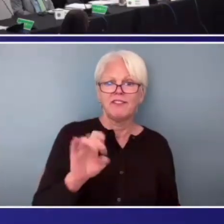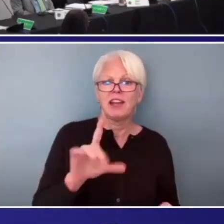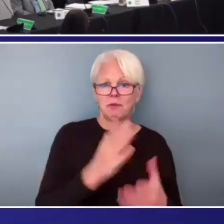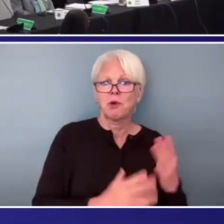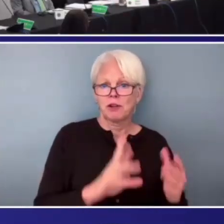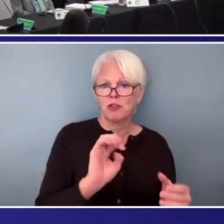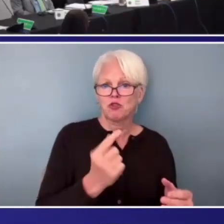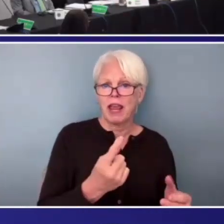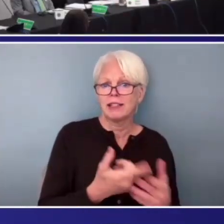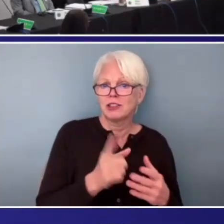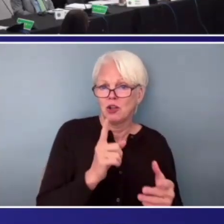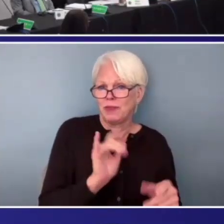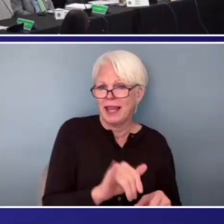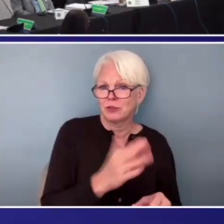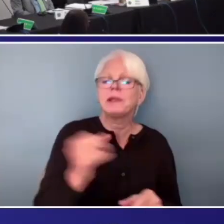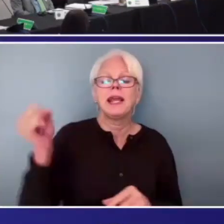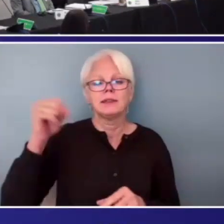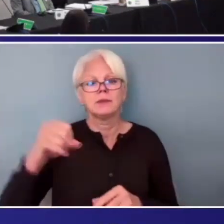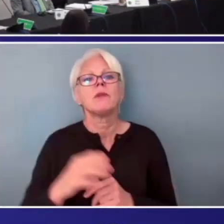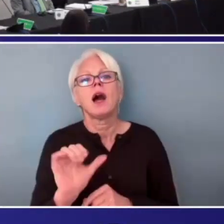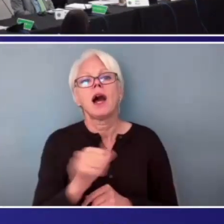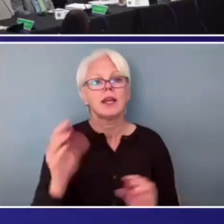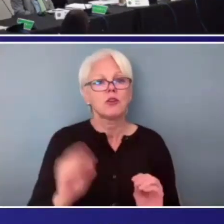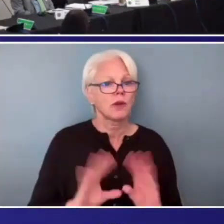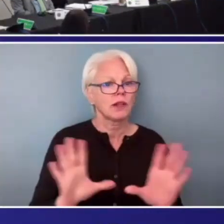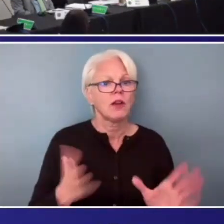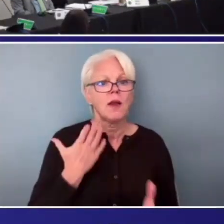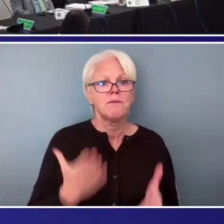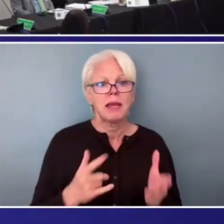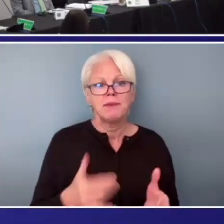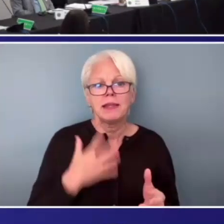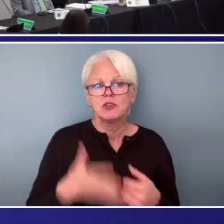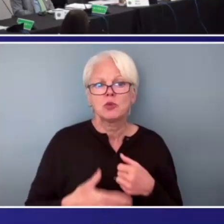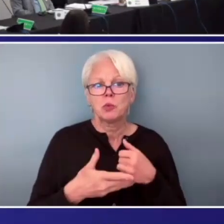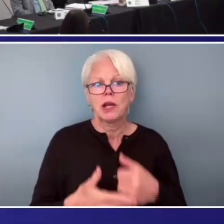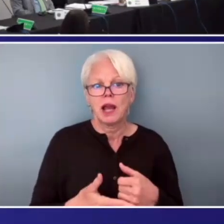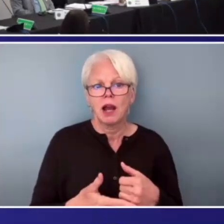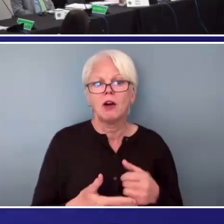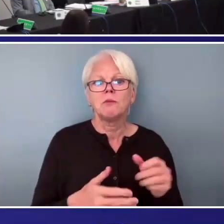And I just -- another clarification. Perhaps this might help the, the constituency group that was just asking